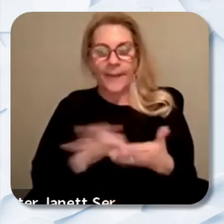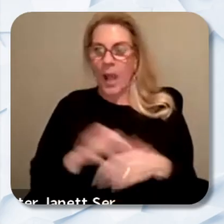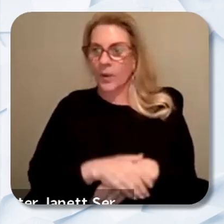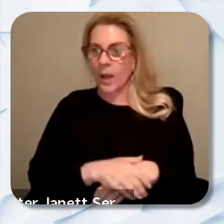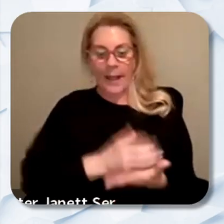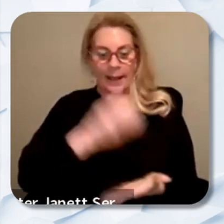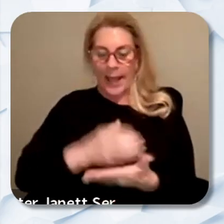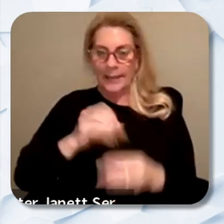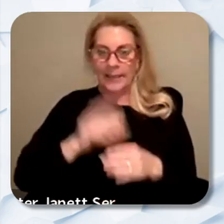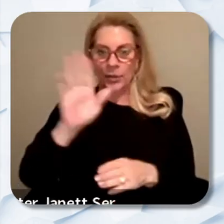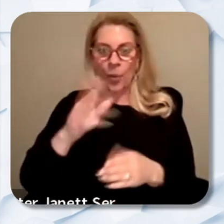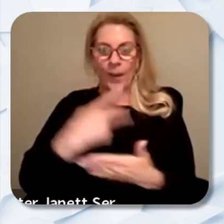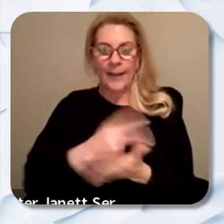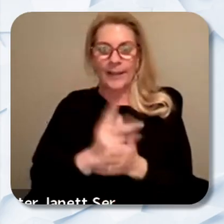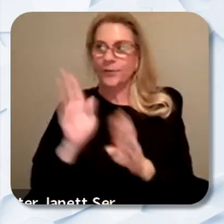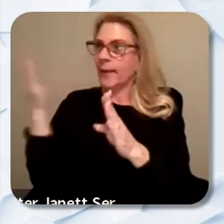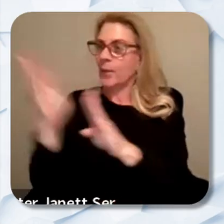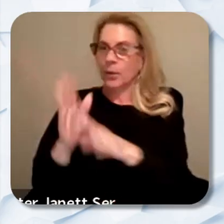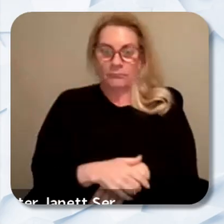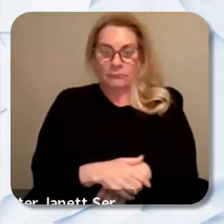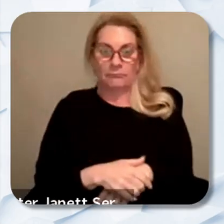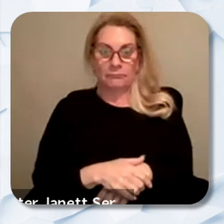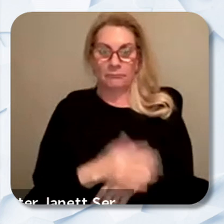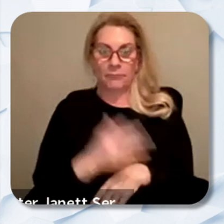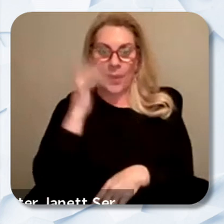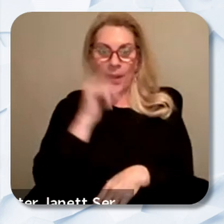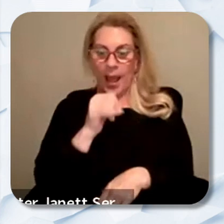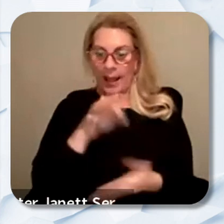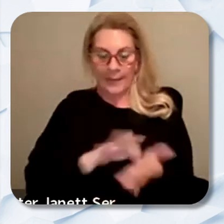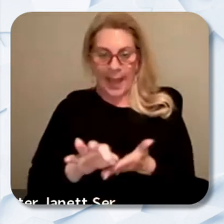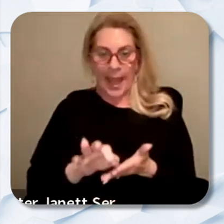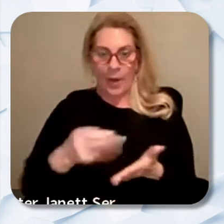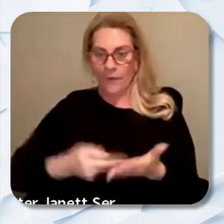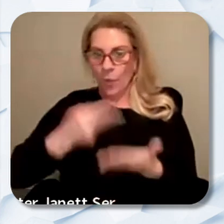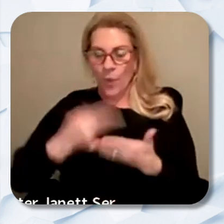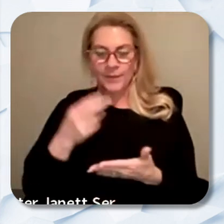are in your cupboard or why can't you not count your forks right? Or just things as simple as